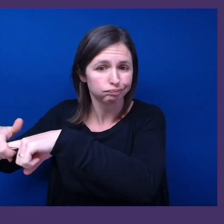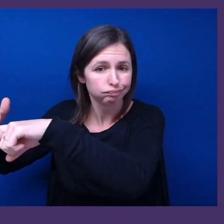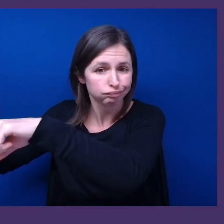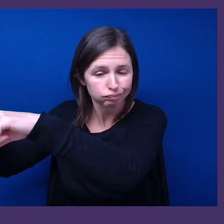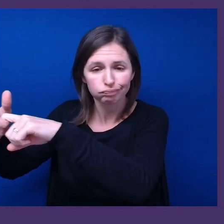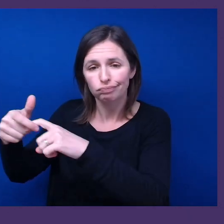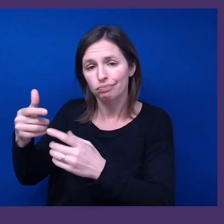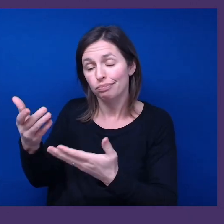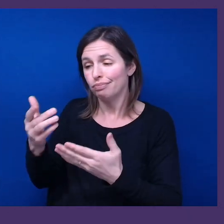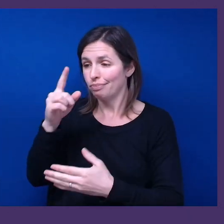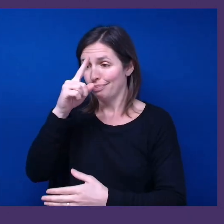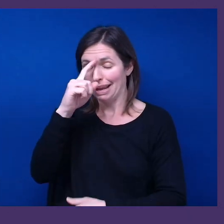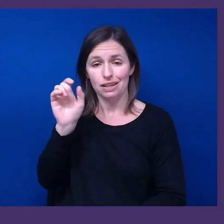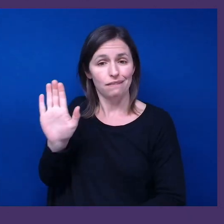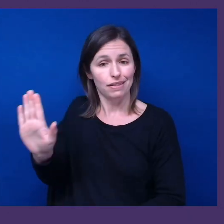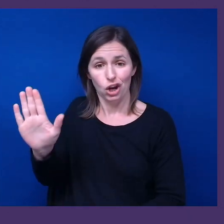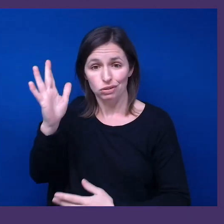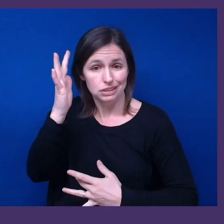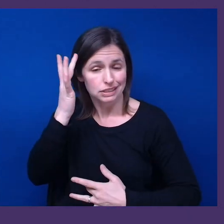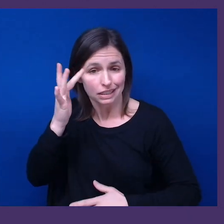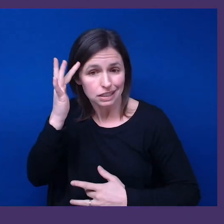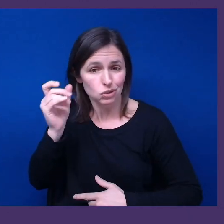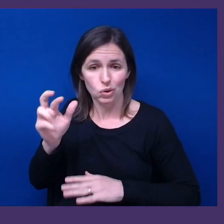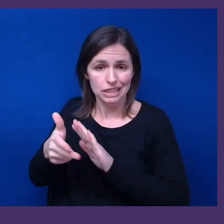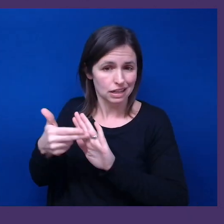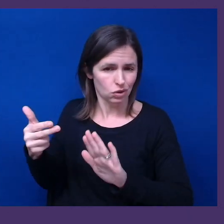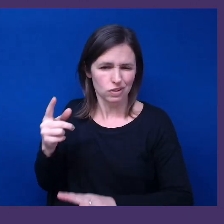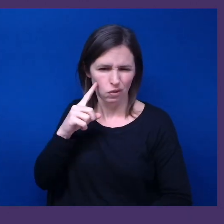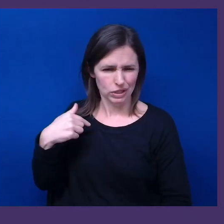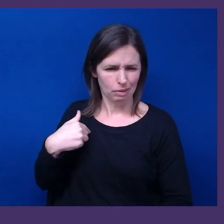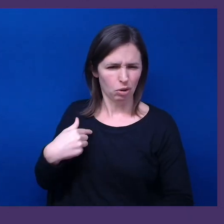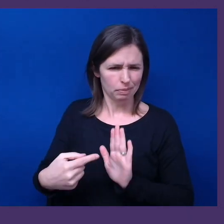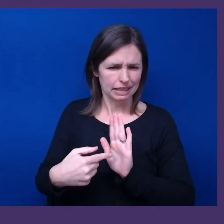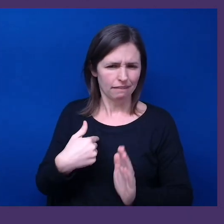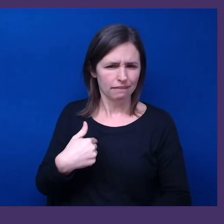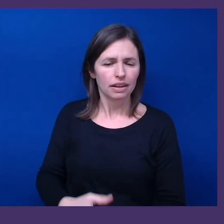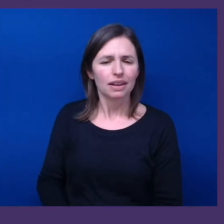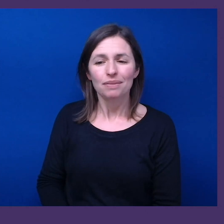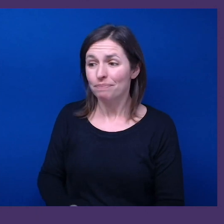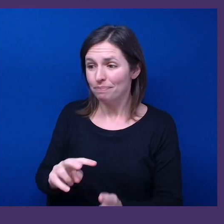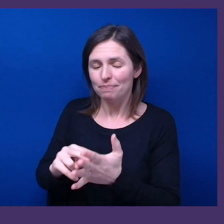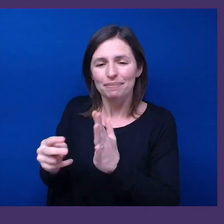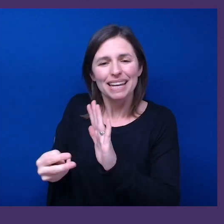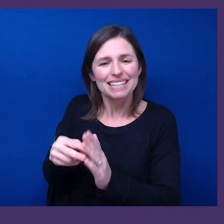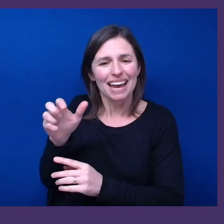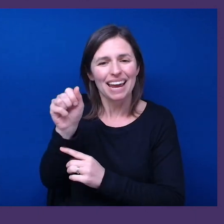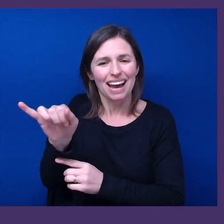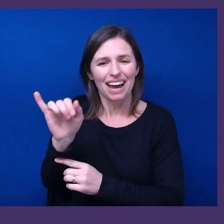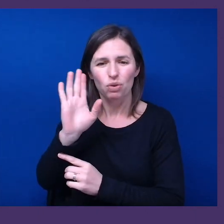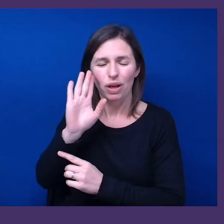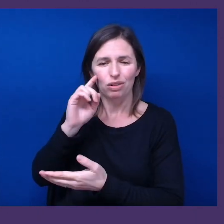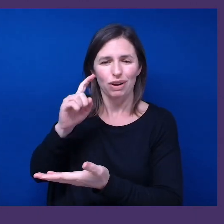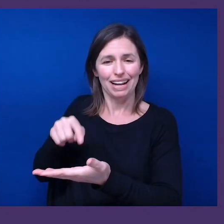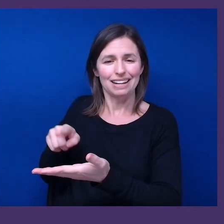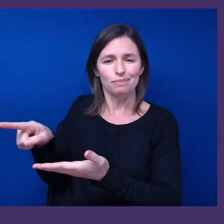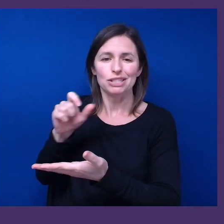AI models that assess productivity solely based on keystrokes, time logged in, or rigid deadlines,